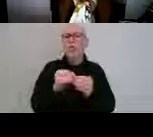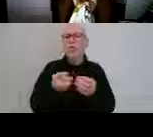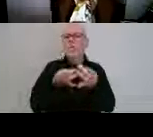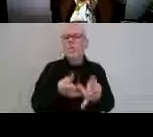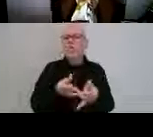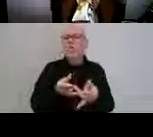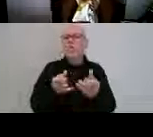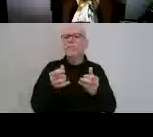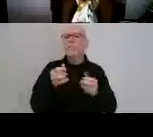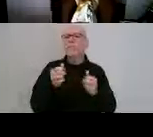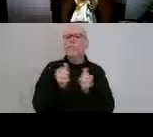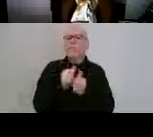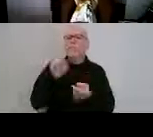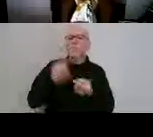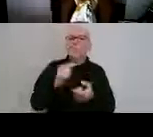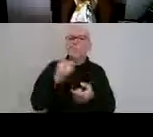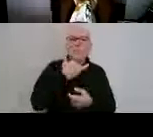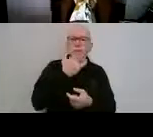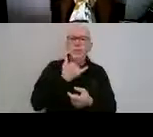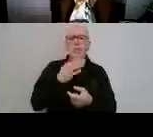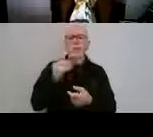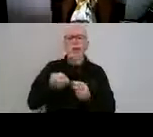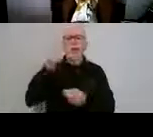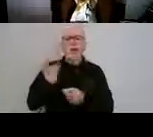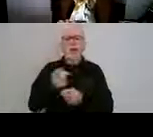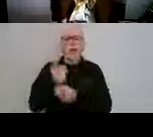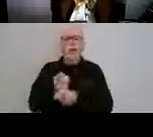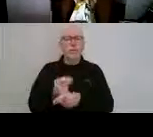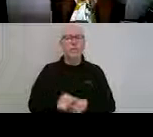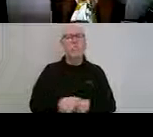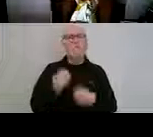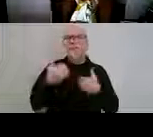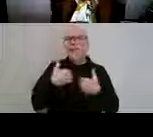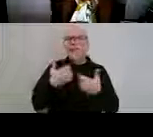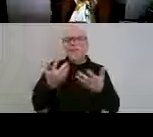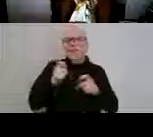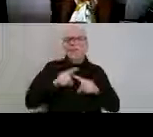with fewer errors and higher accuracy. So there's a little bit of a difference there.